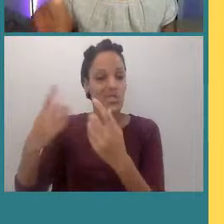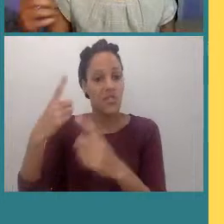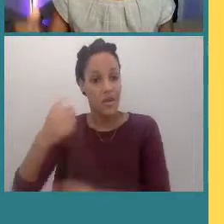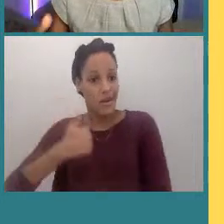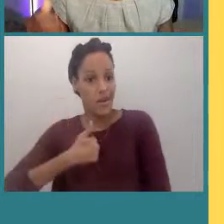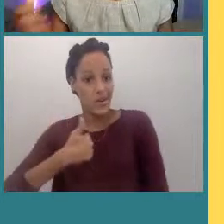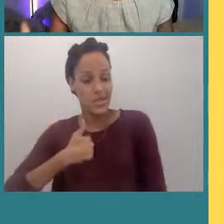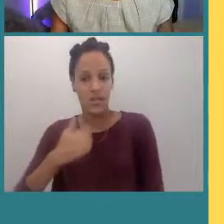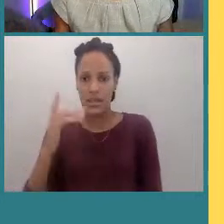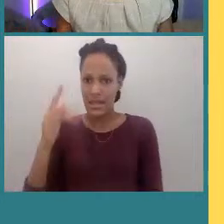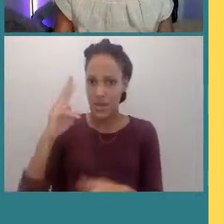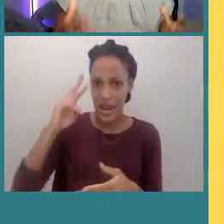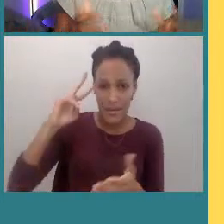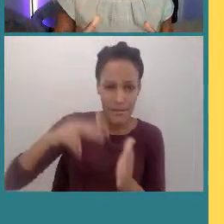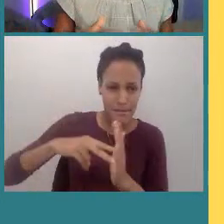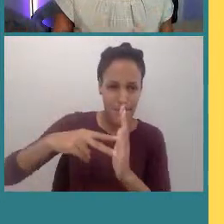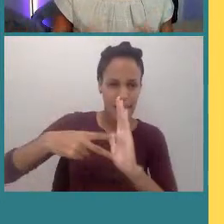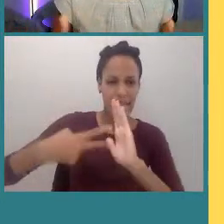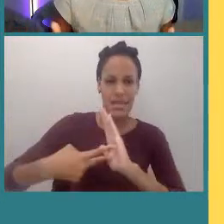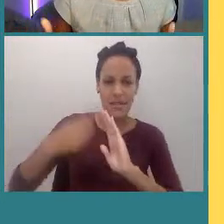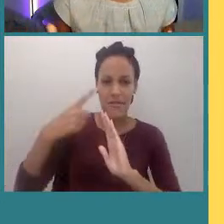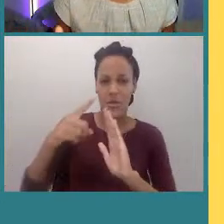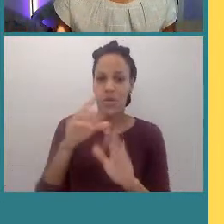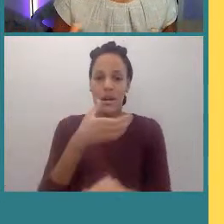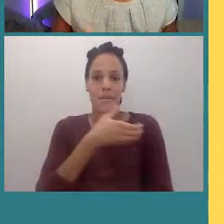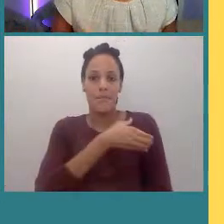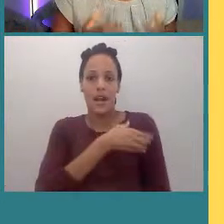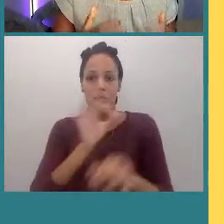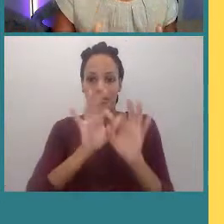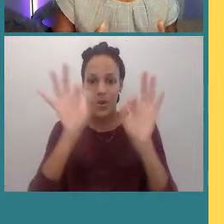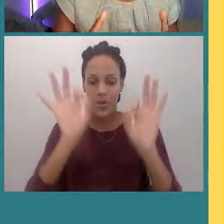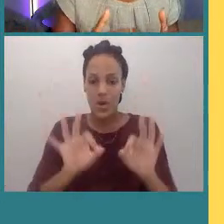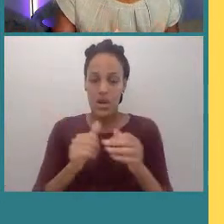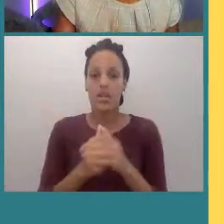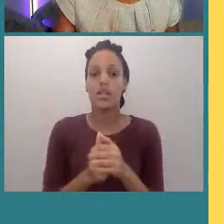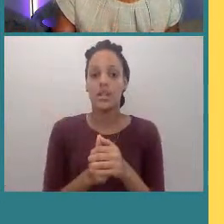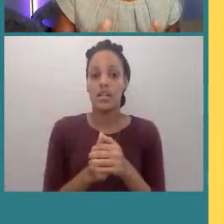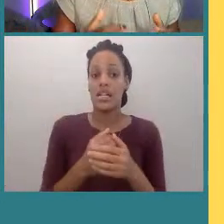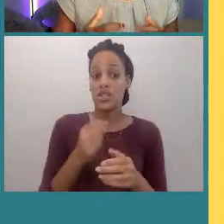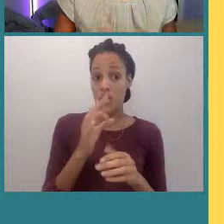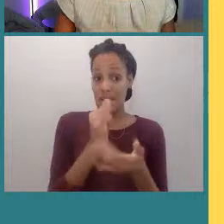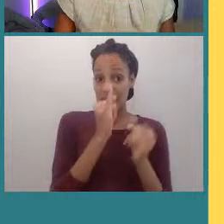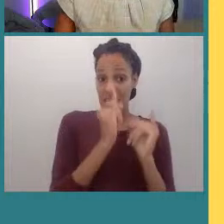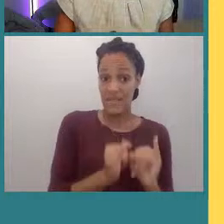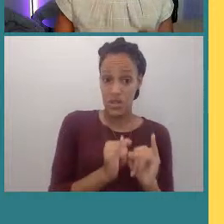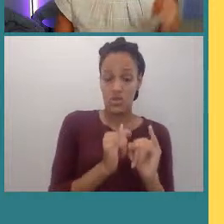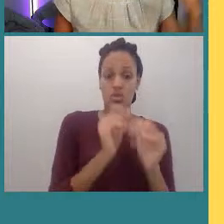empowerment framework, one from the individual who is creating art from the standpoint of